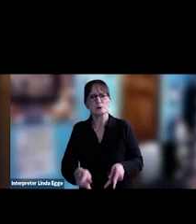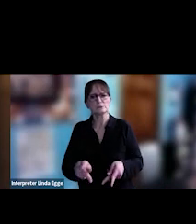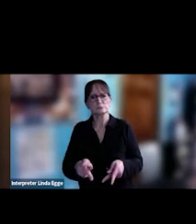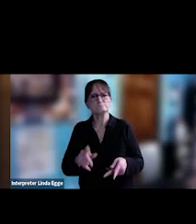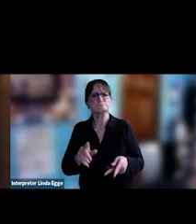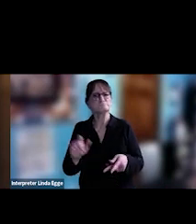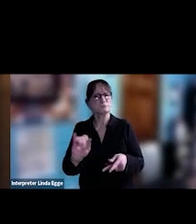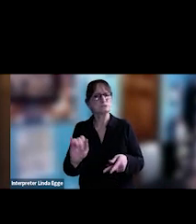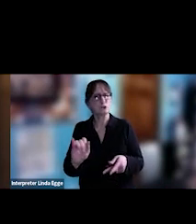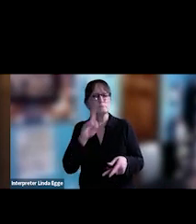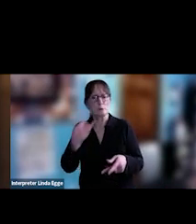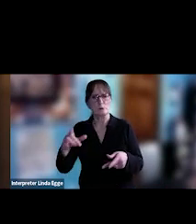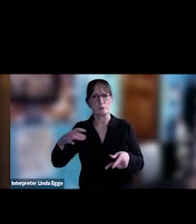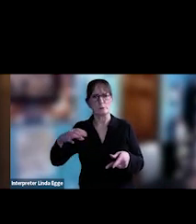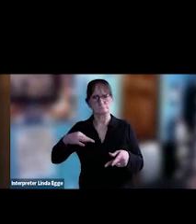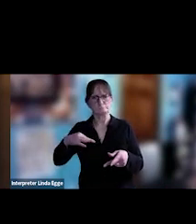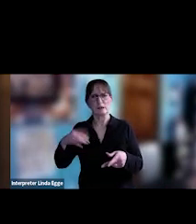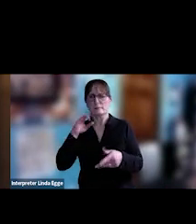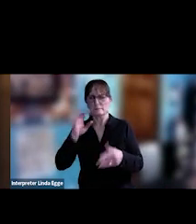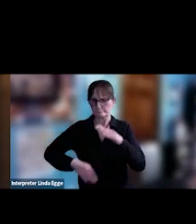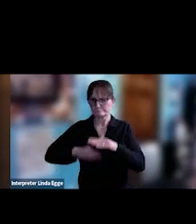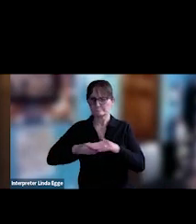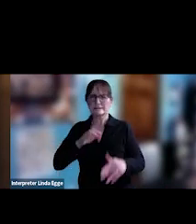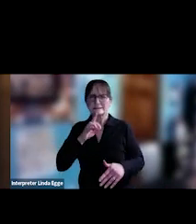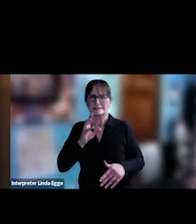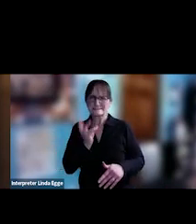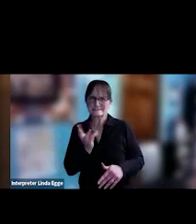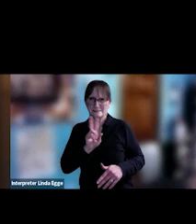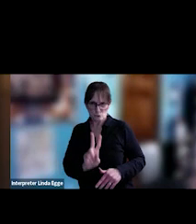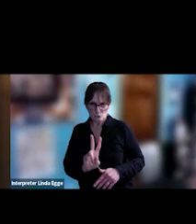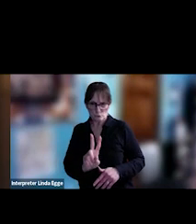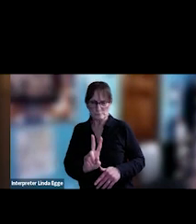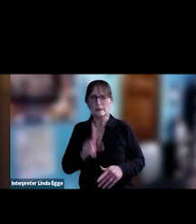Yes, they have reached age 62," and they start paying your benefits.